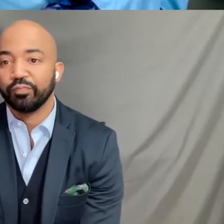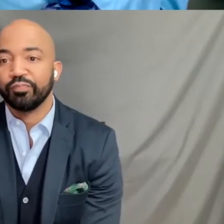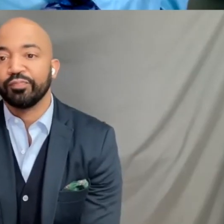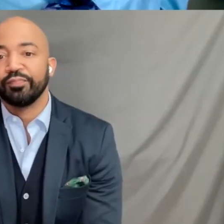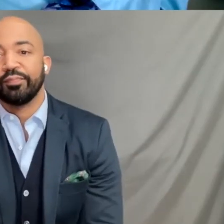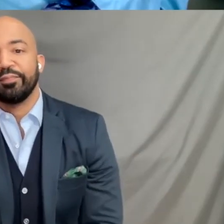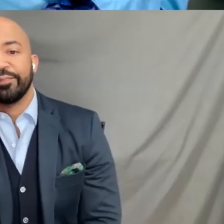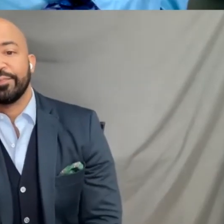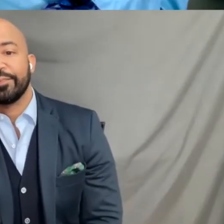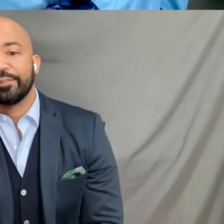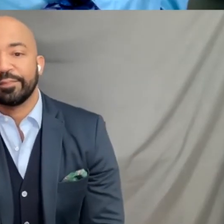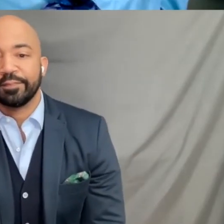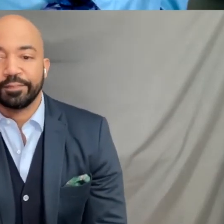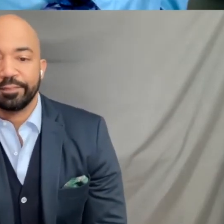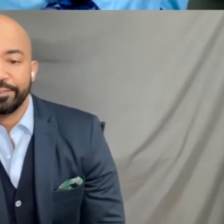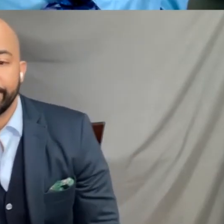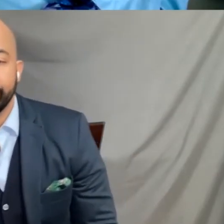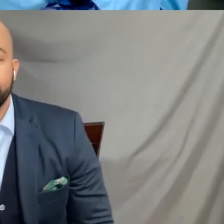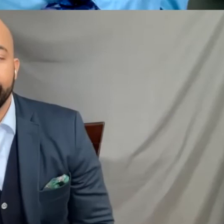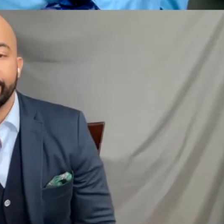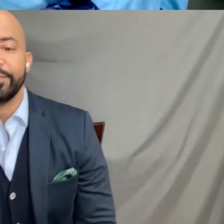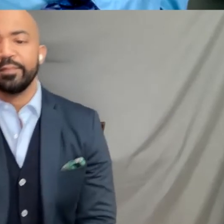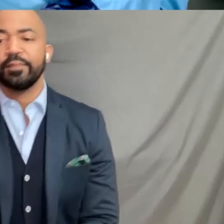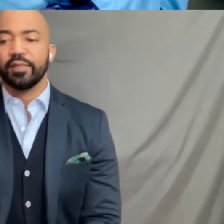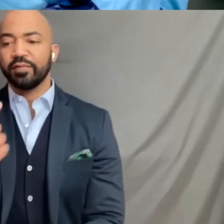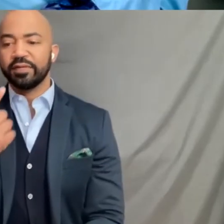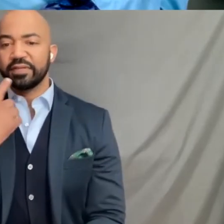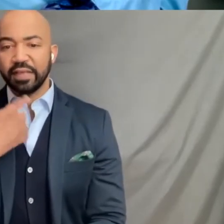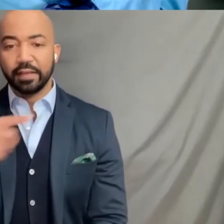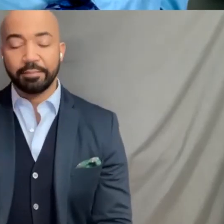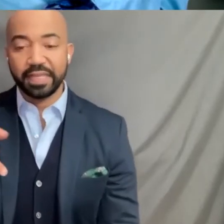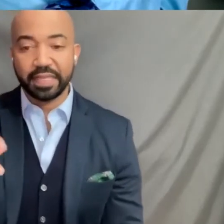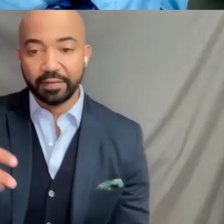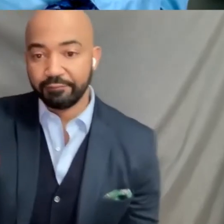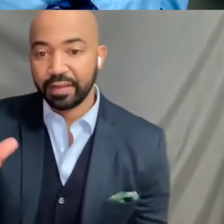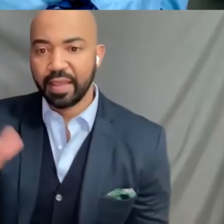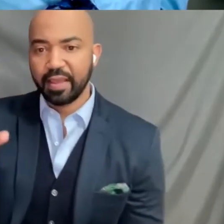including materials aimed at grandparents of trans kids.